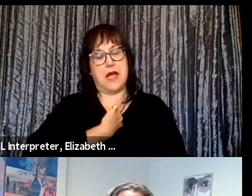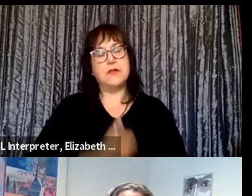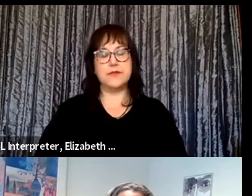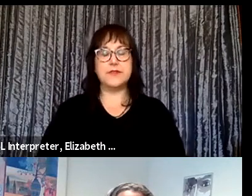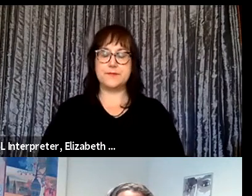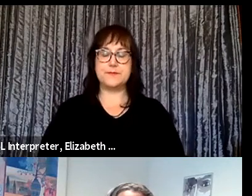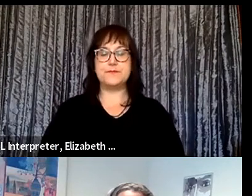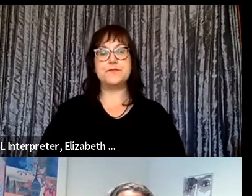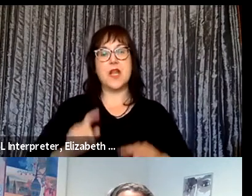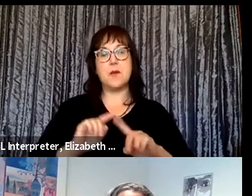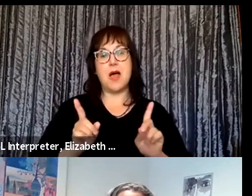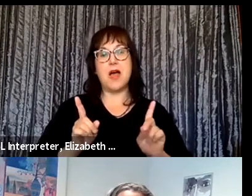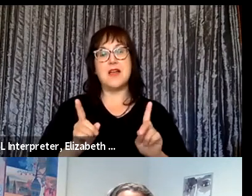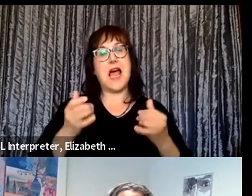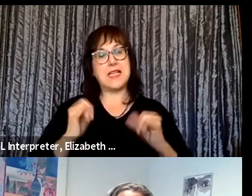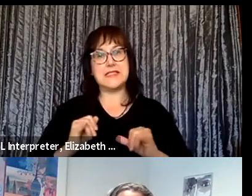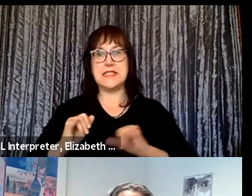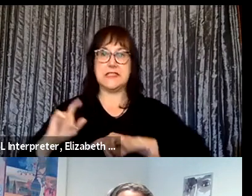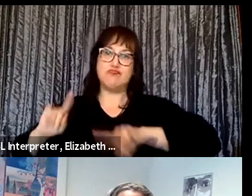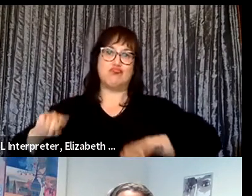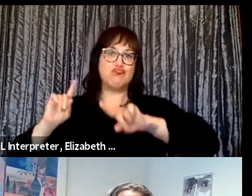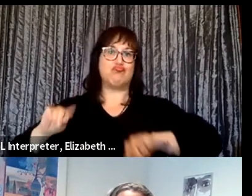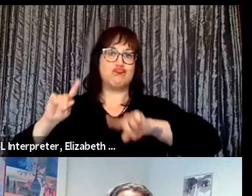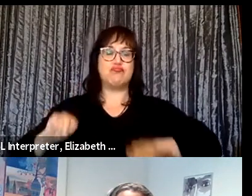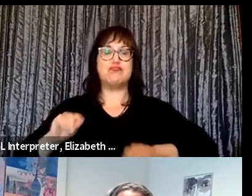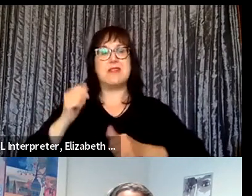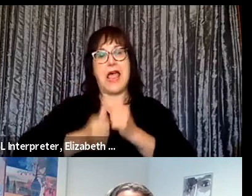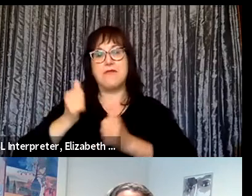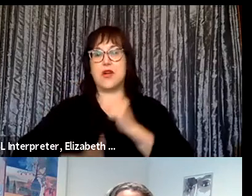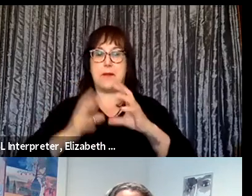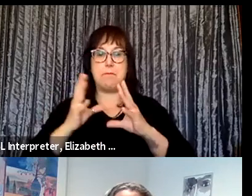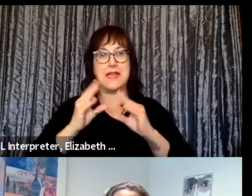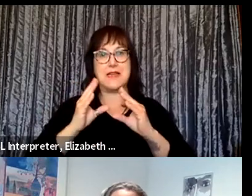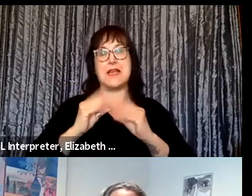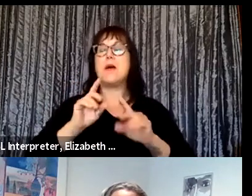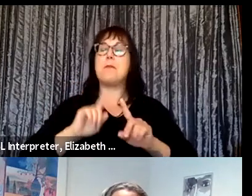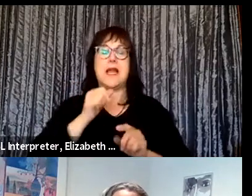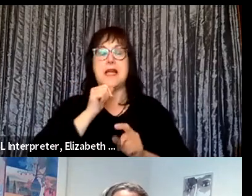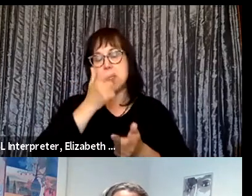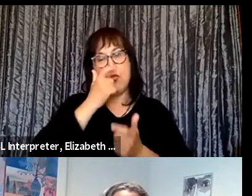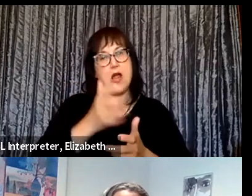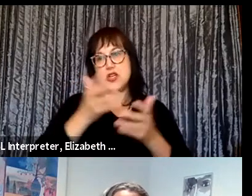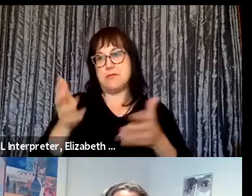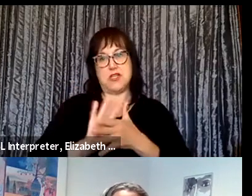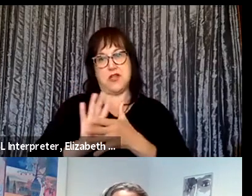but I still came to every meeting. I just didn't watch as much footage leading up to the meetings.